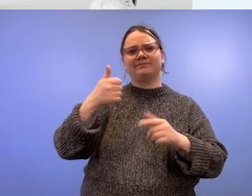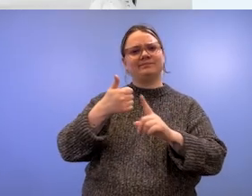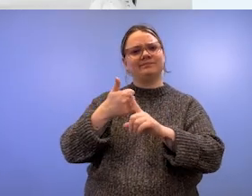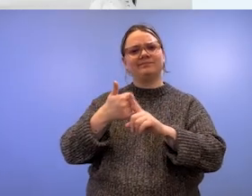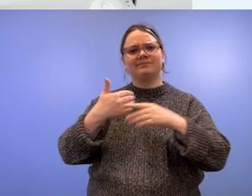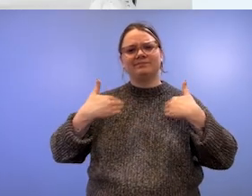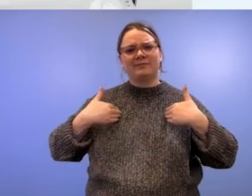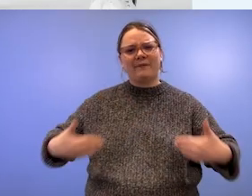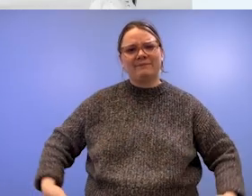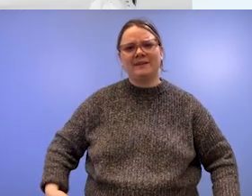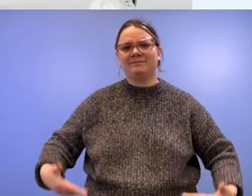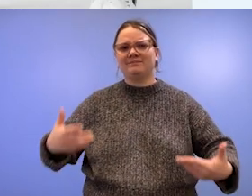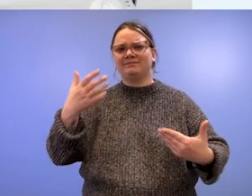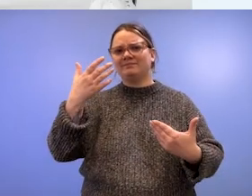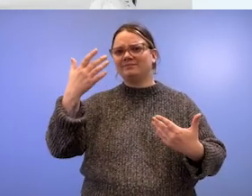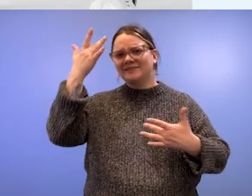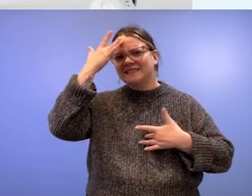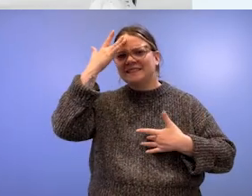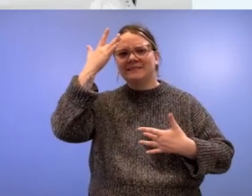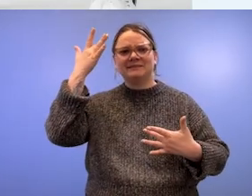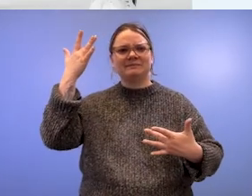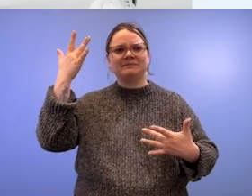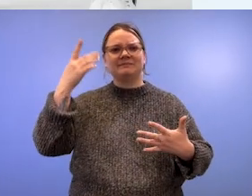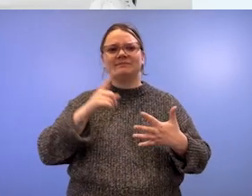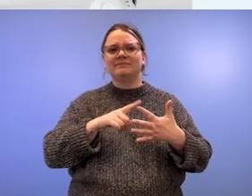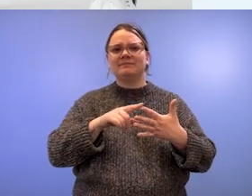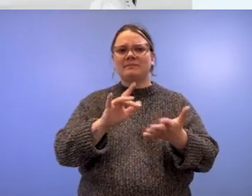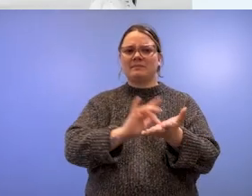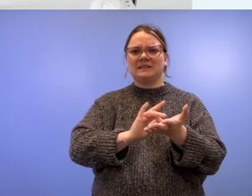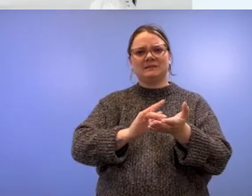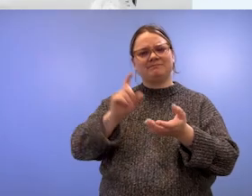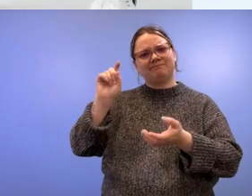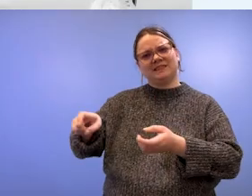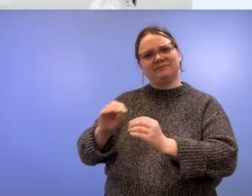as a result of a physical condition or illness and persons with disabilities were treated as patients